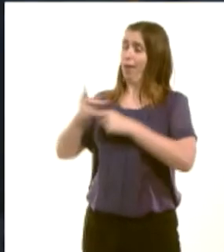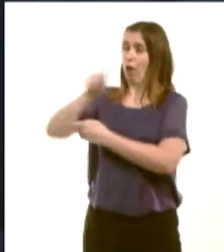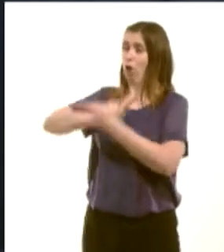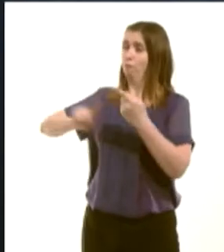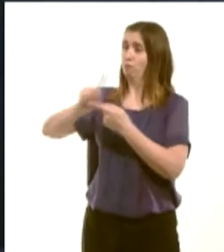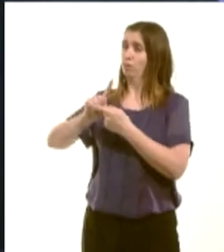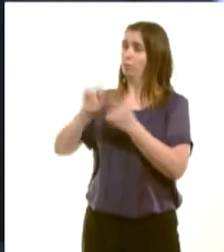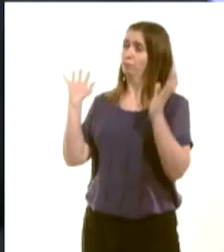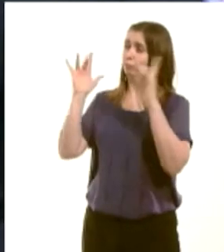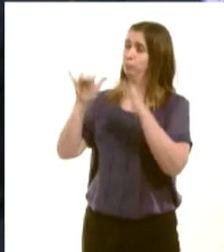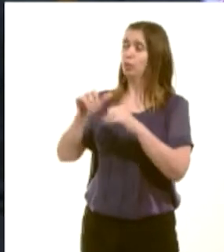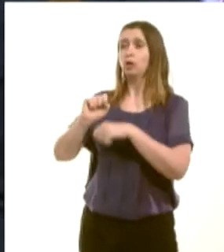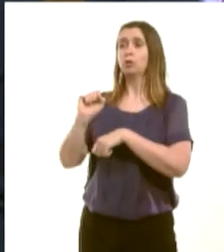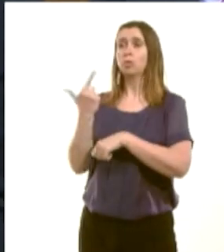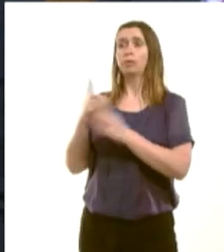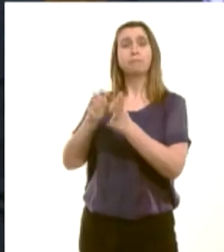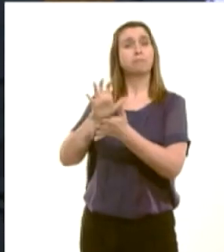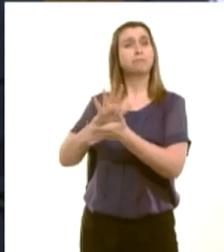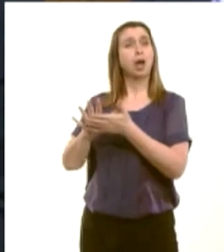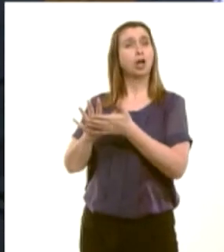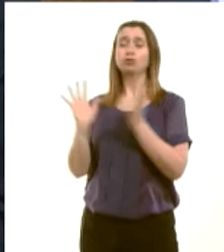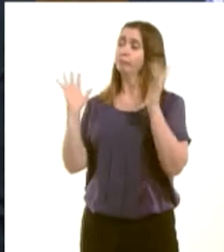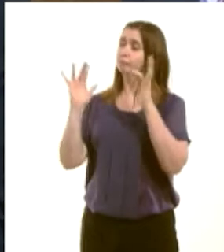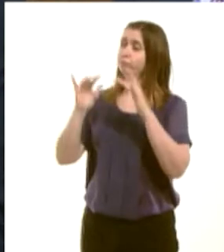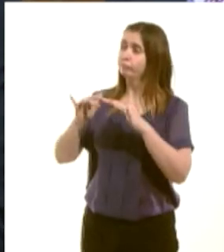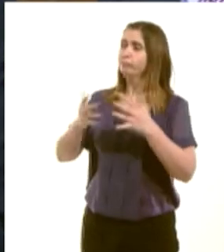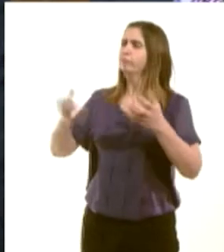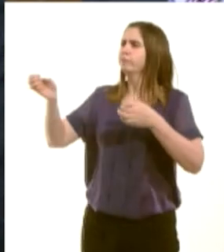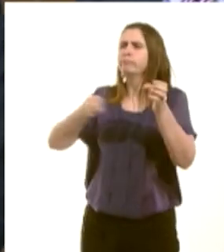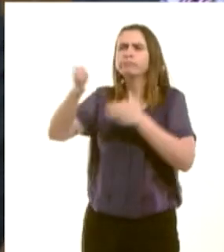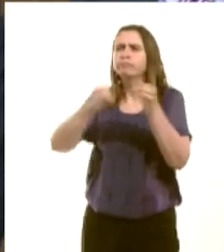place on 12 March, and this provided an opportunity to bring stakeholders together to highlight